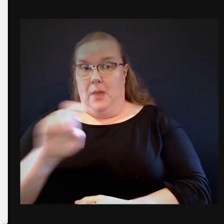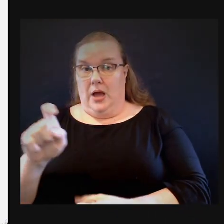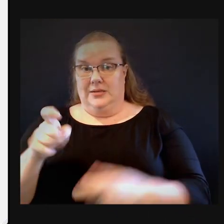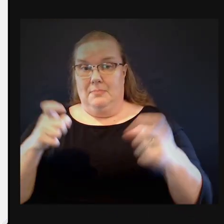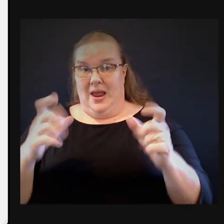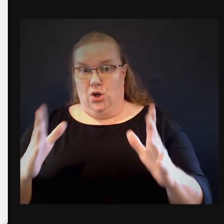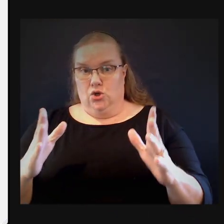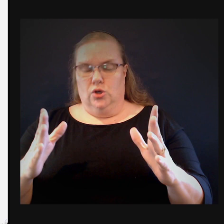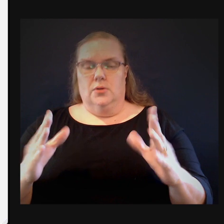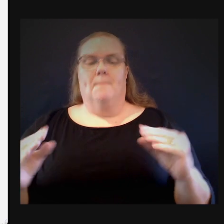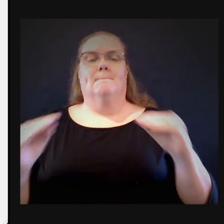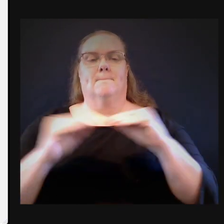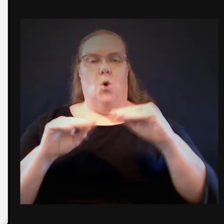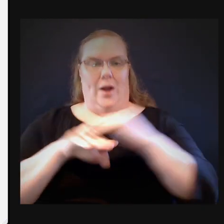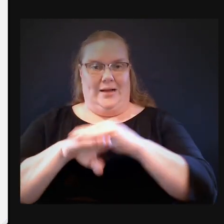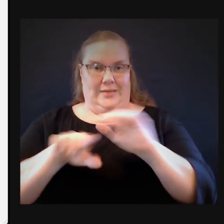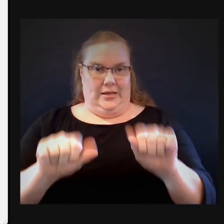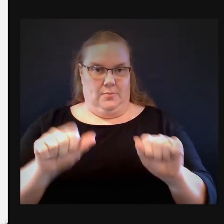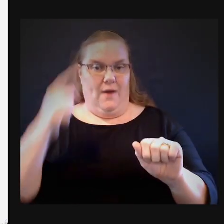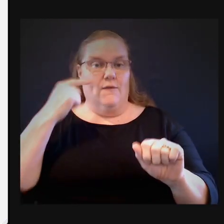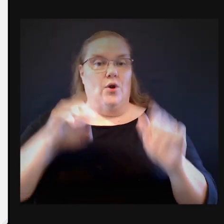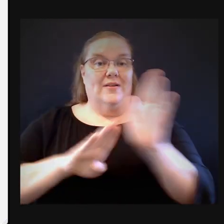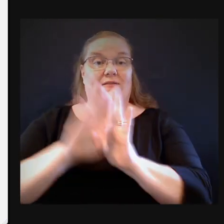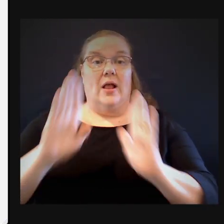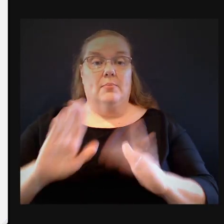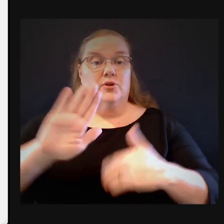much more accessible to developers of all abilities.